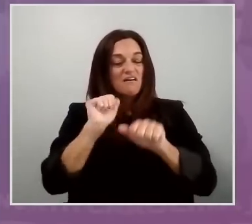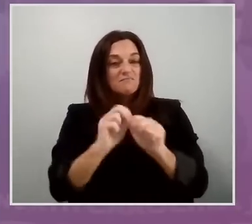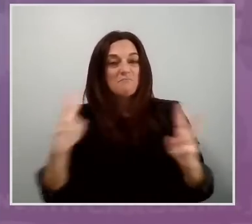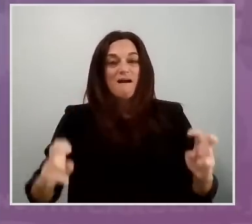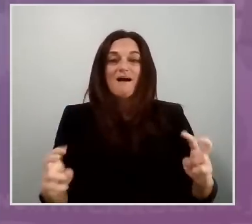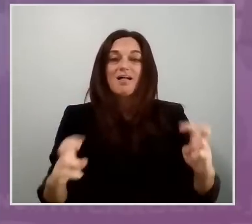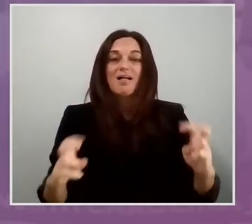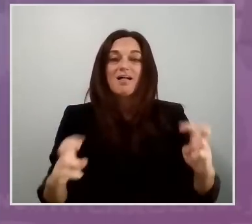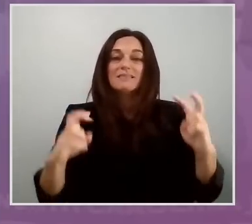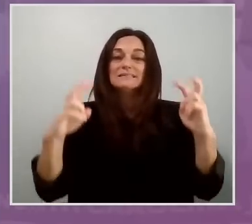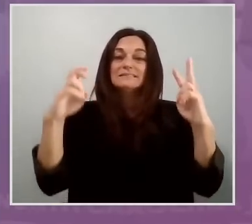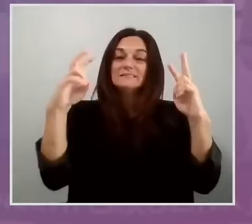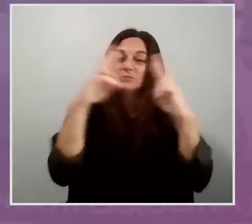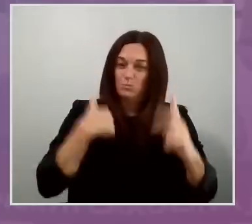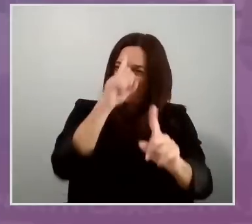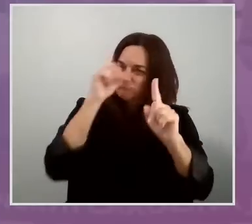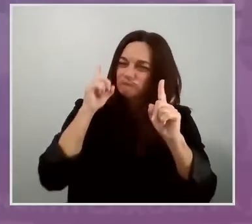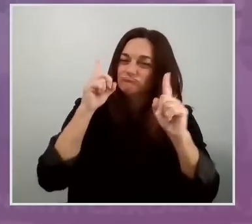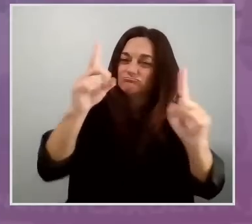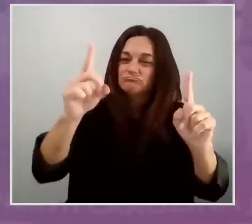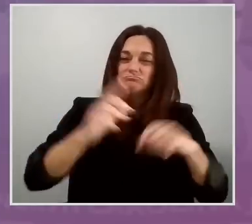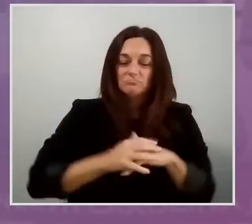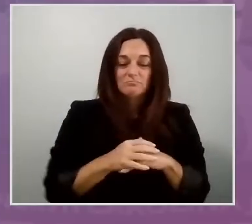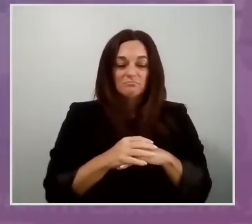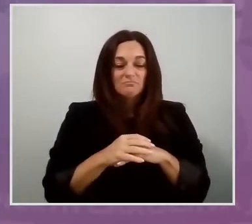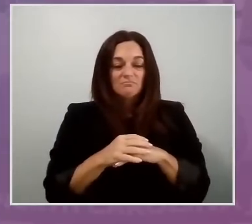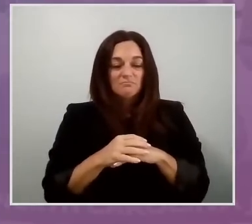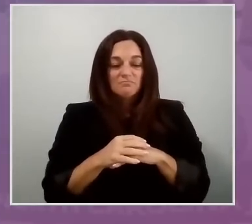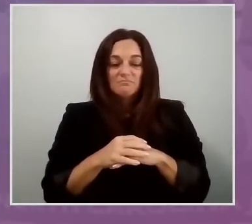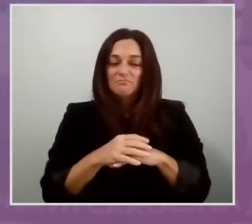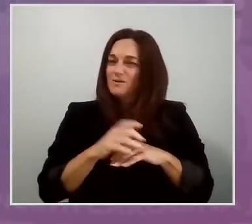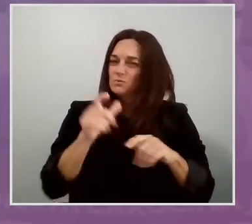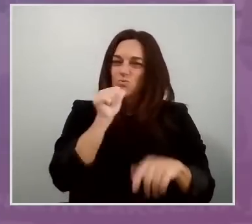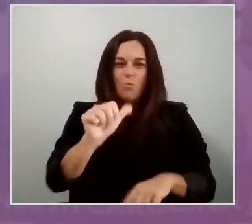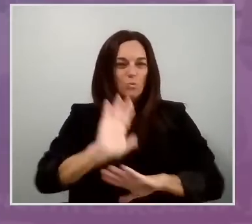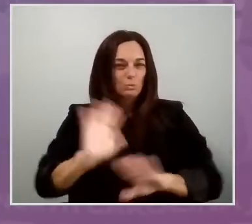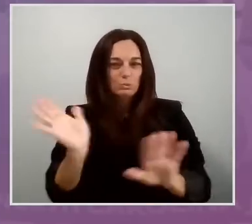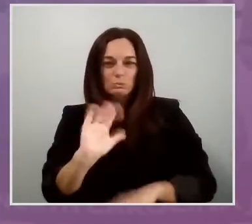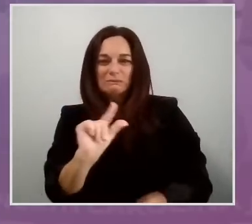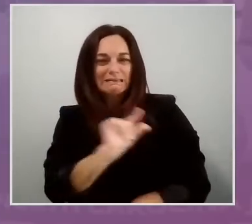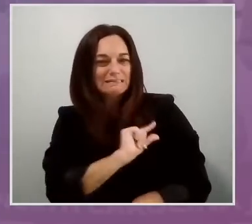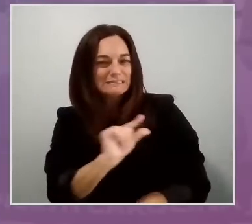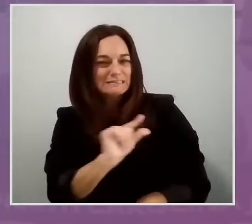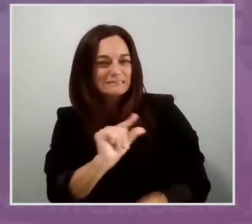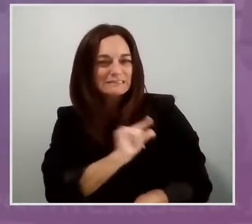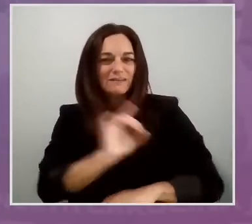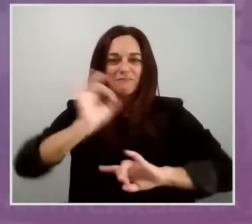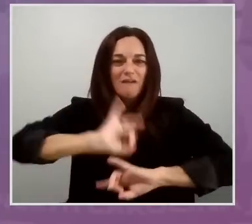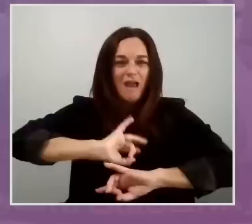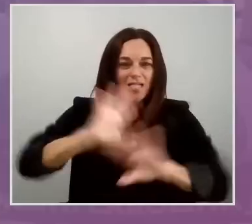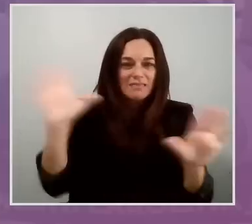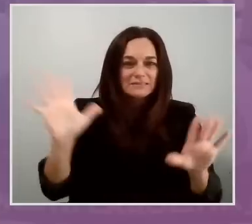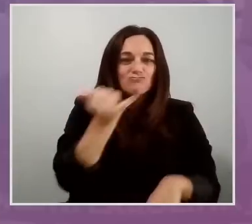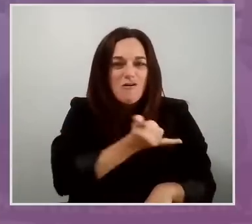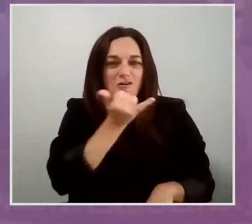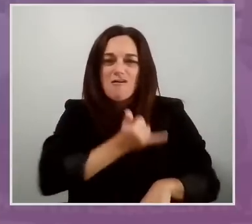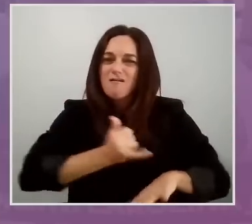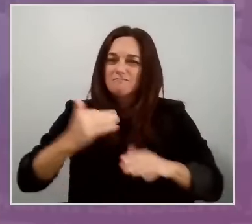WHO STAND ON THE THRESHOLD INTO THE PALACE WHERE WE GO LET'S NOT BE GUILTY OF